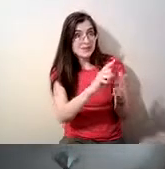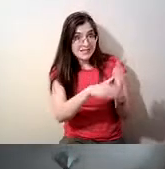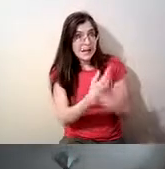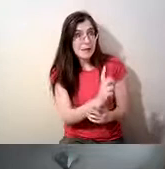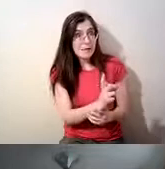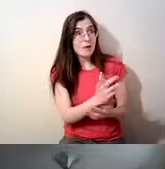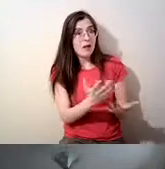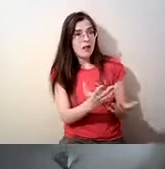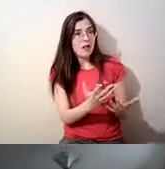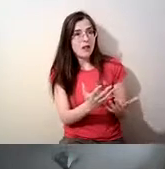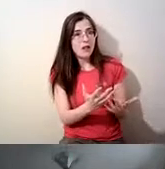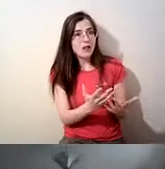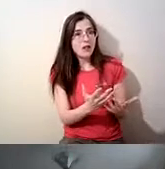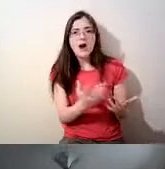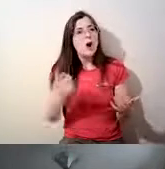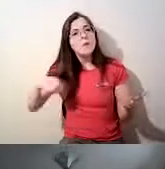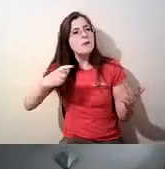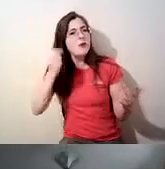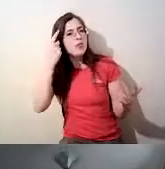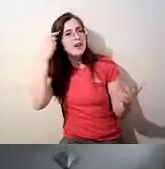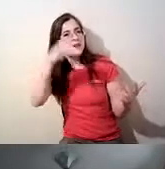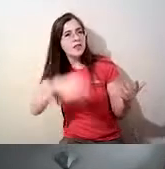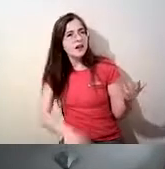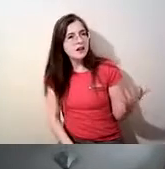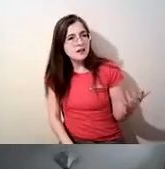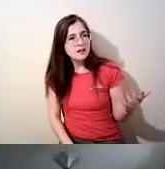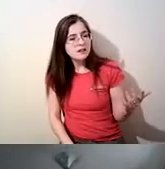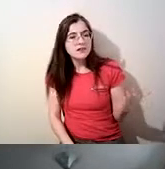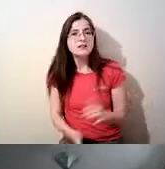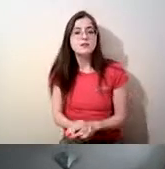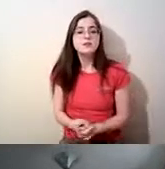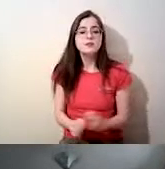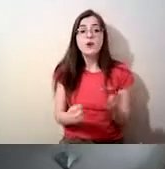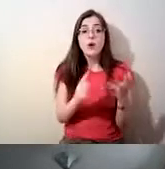a lot of people don't necessarily think about and then the fourth thing i would like to say